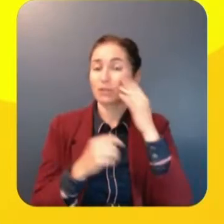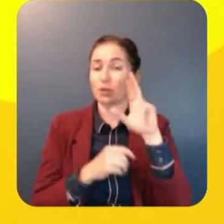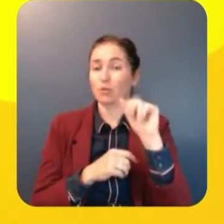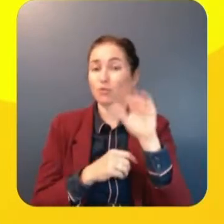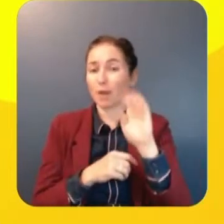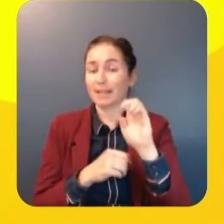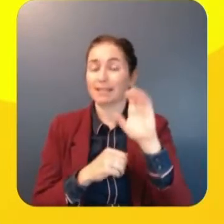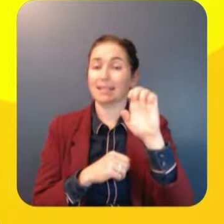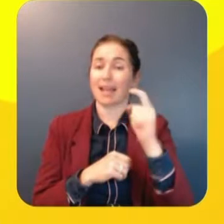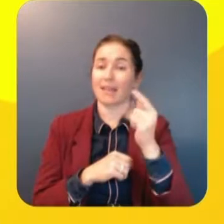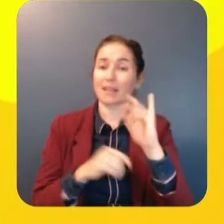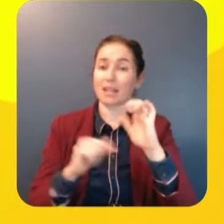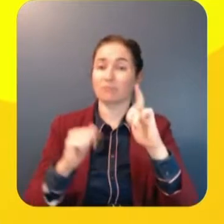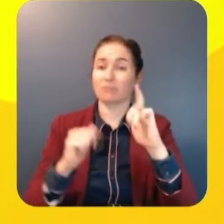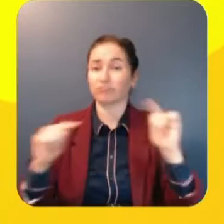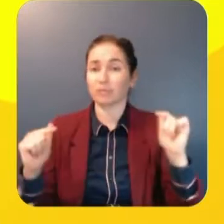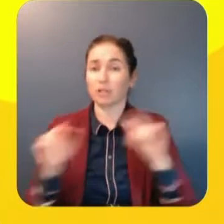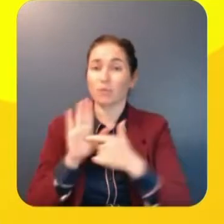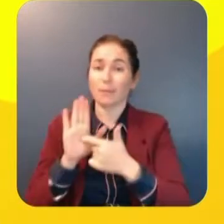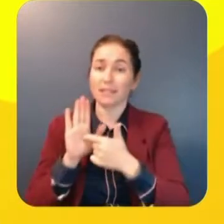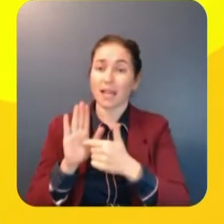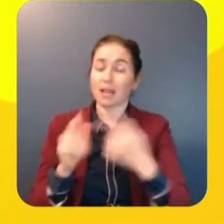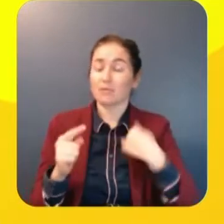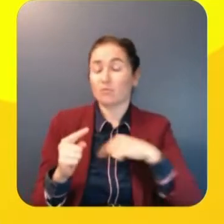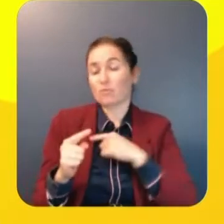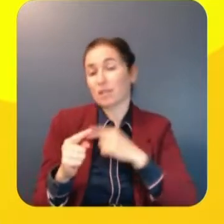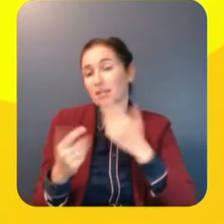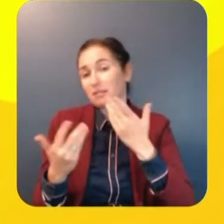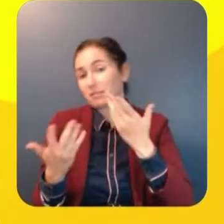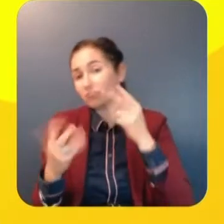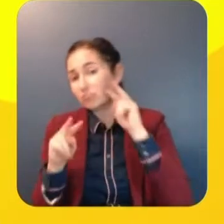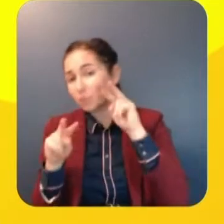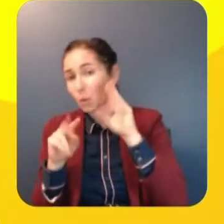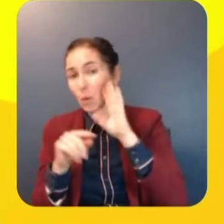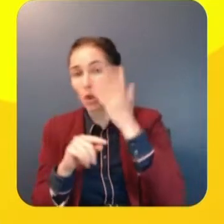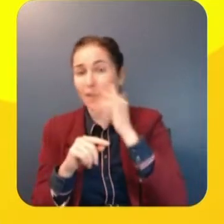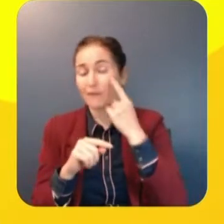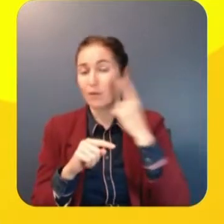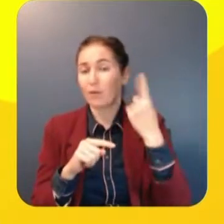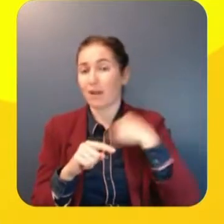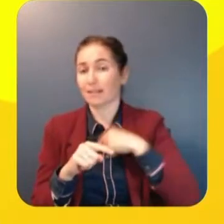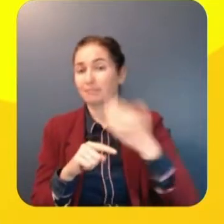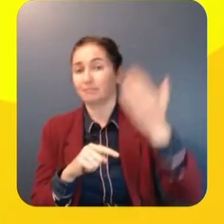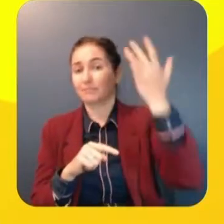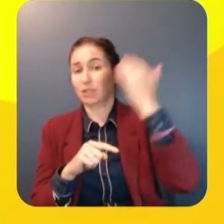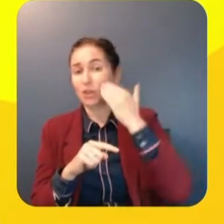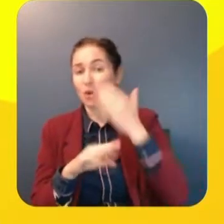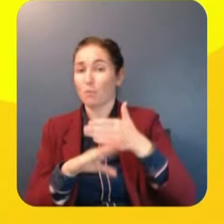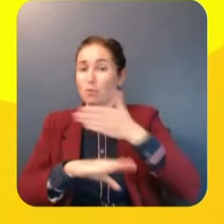We looked at what it would look like for us historically, like the improvement we've made, and we said we're going to go beyond that.